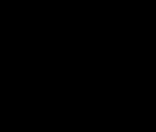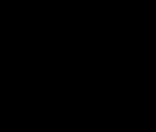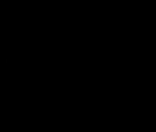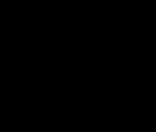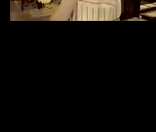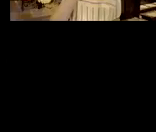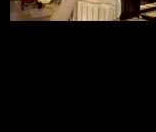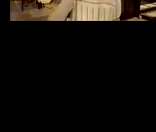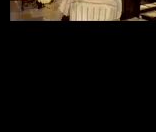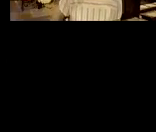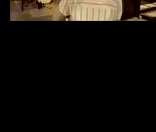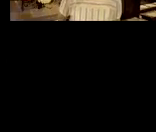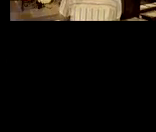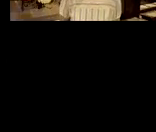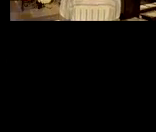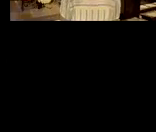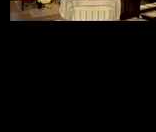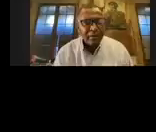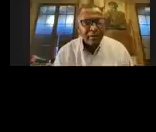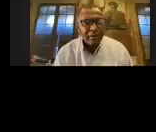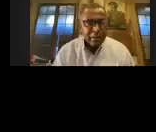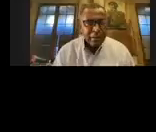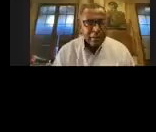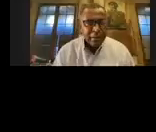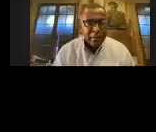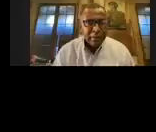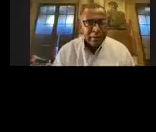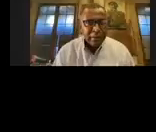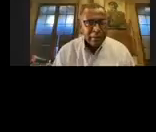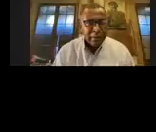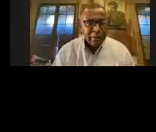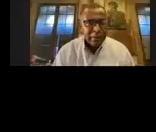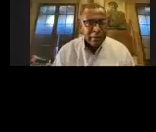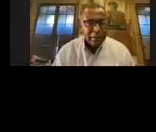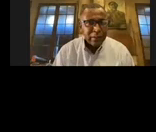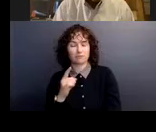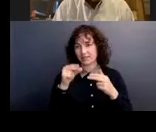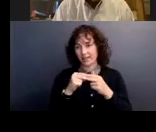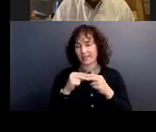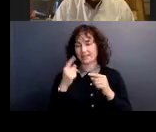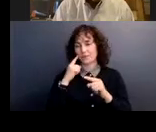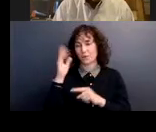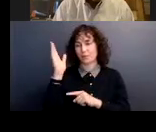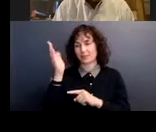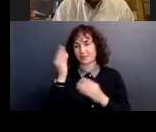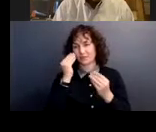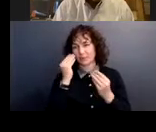and we can put them in our Google slides. We're using Google slides this year to present information